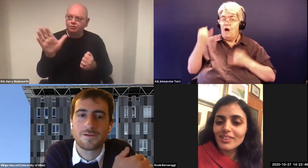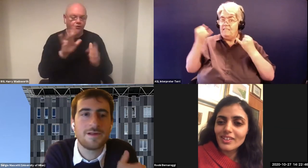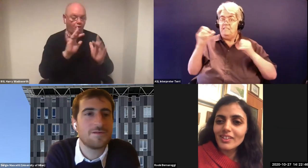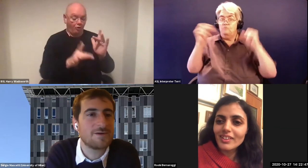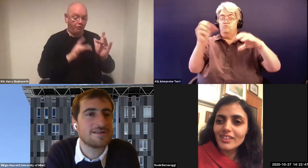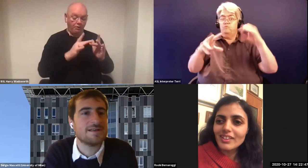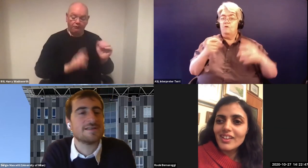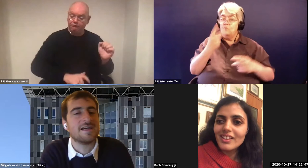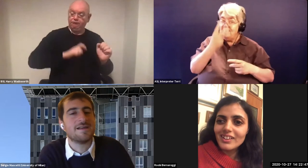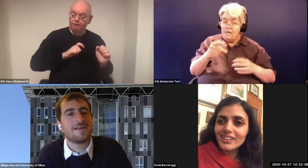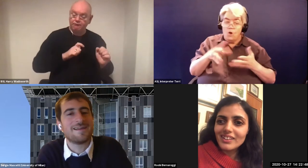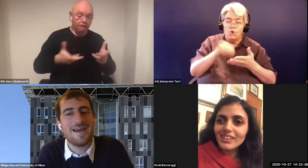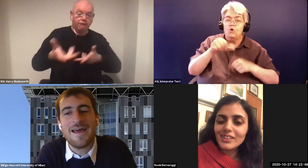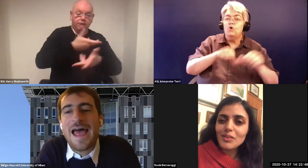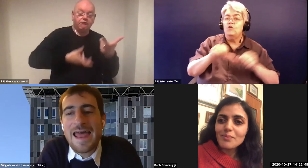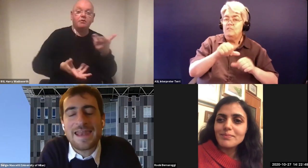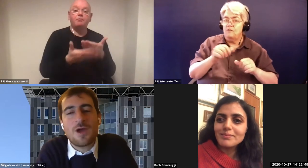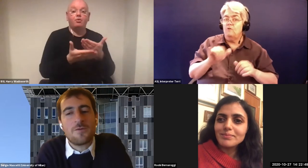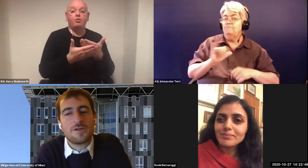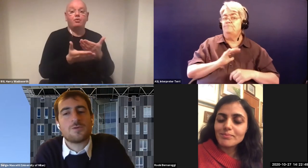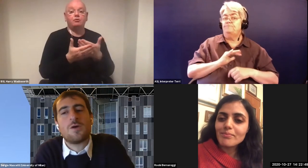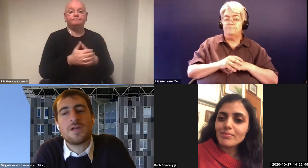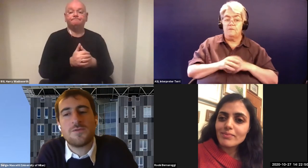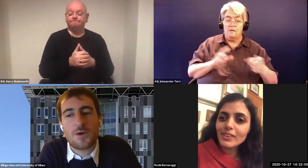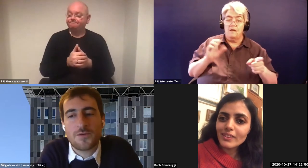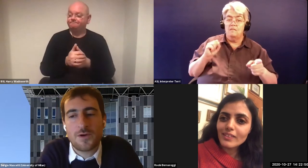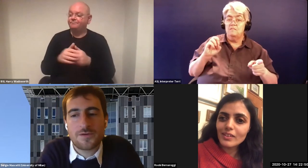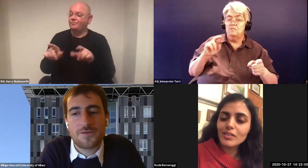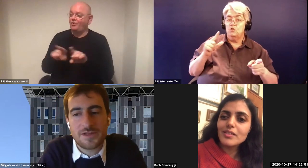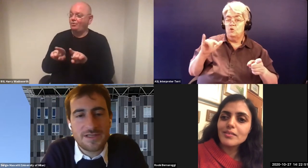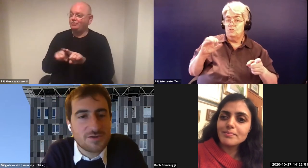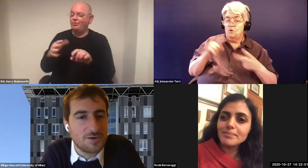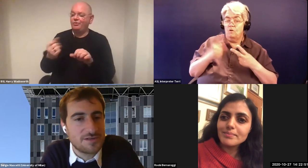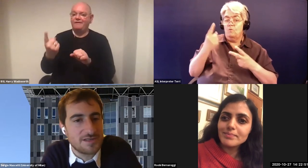that's interesting inside yeah and we have also one question for for for the Discord